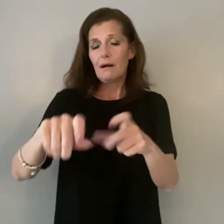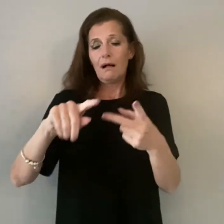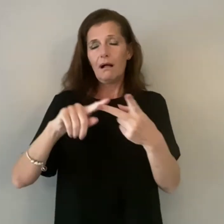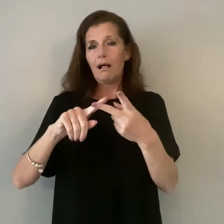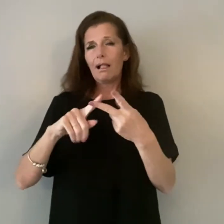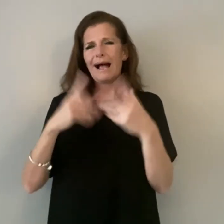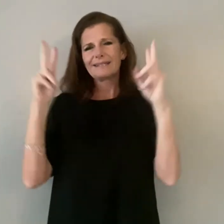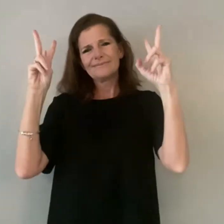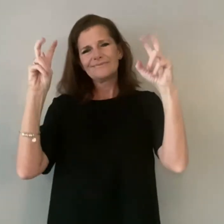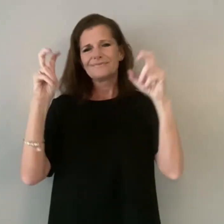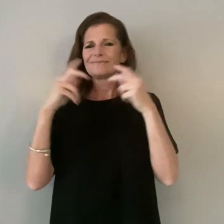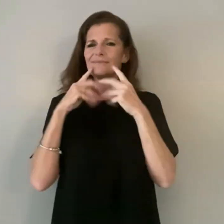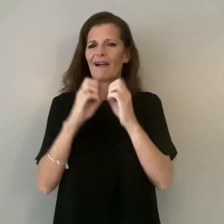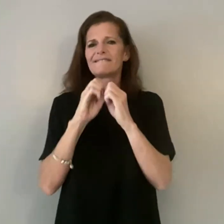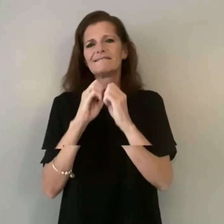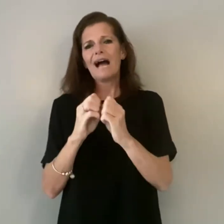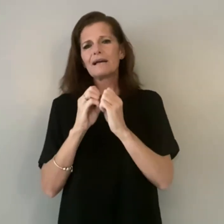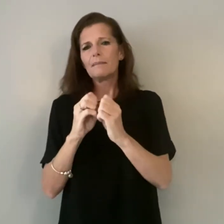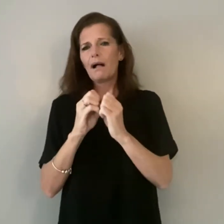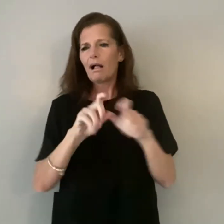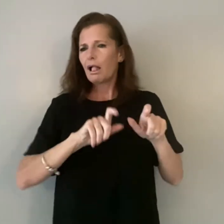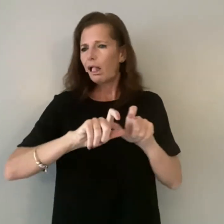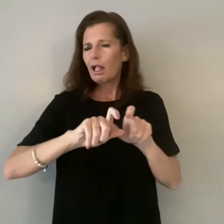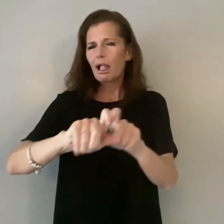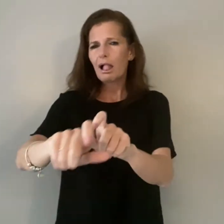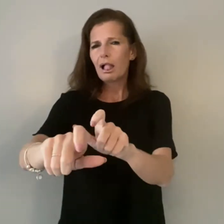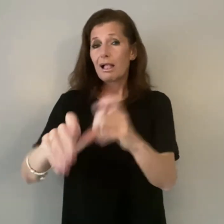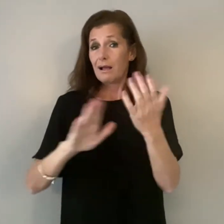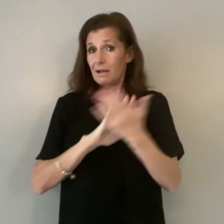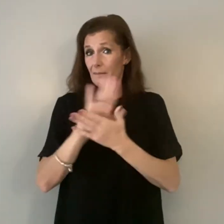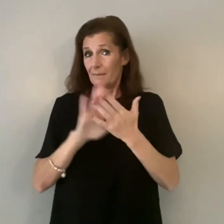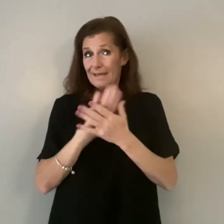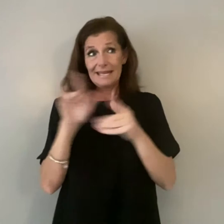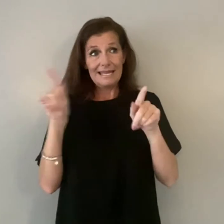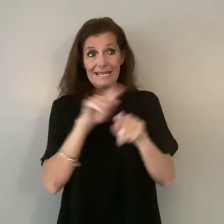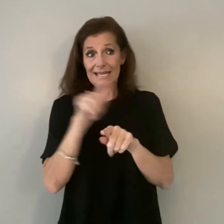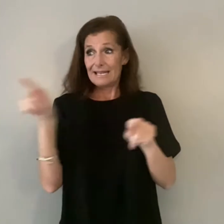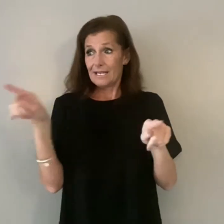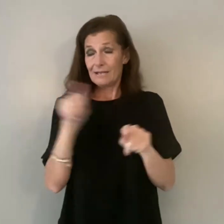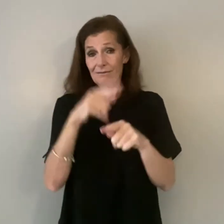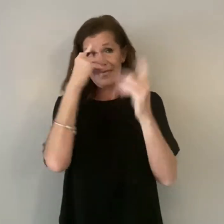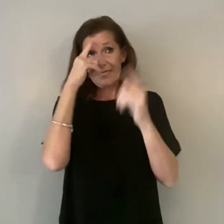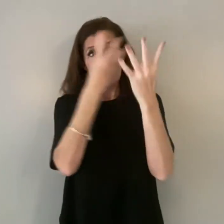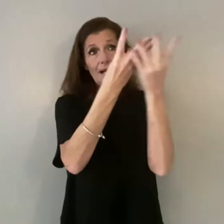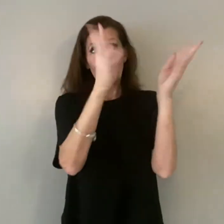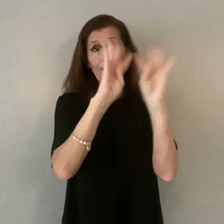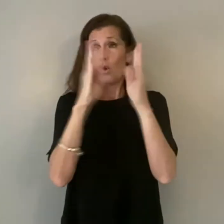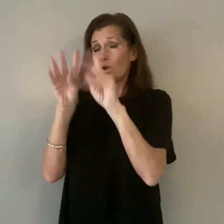and this word viable is used a lot. Do you think boards are particularly boards